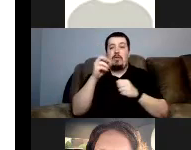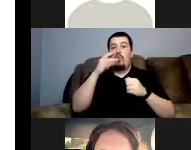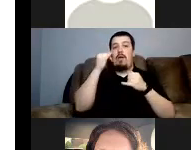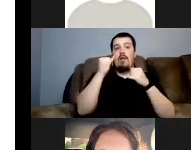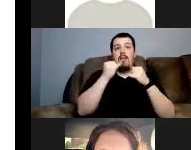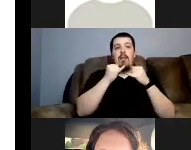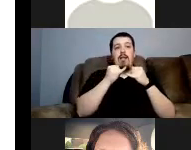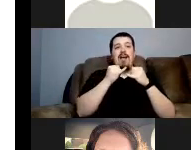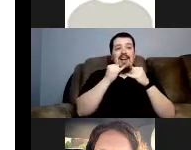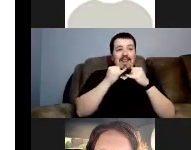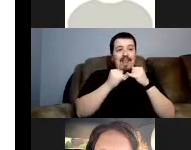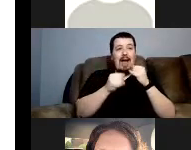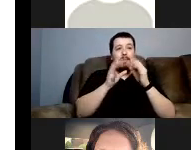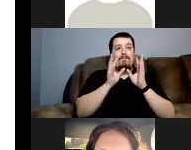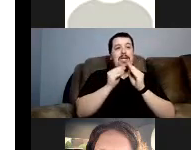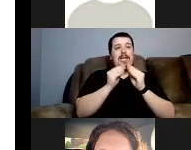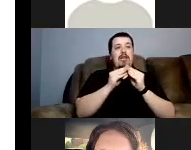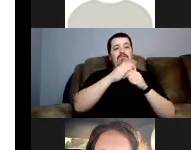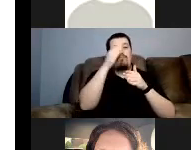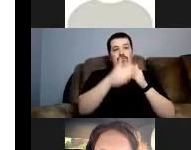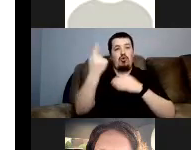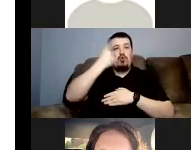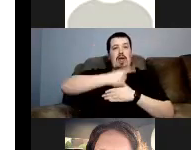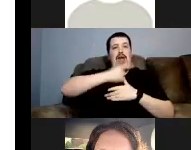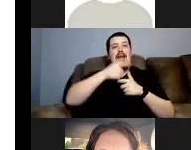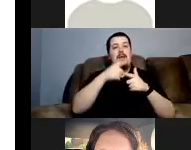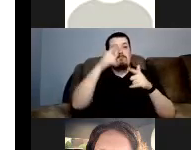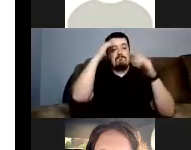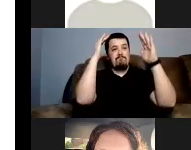subcommittee meeting wrapped up today and then we're expecting that by the State of the State